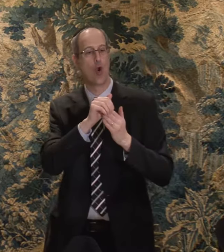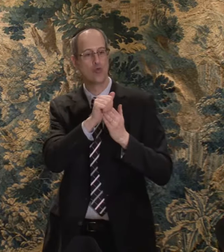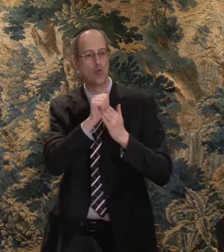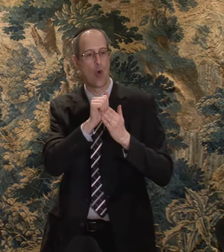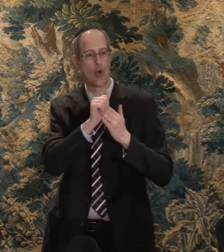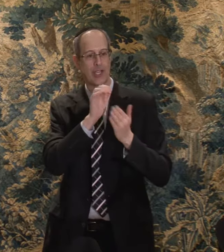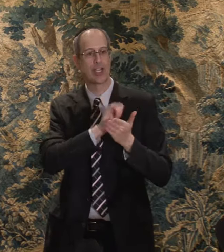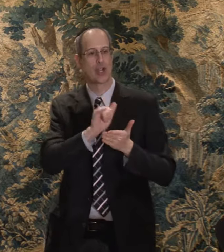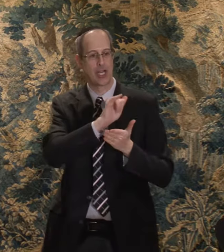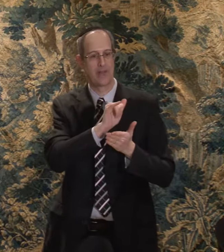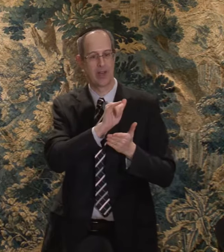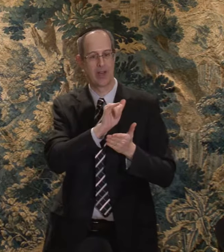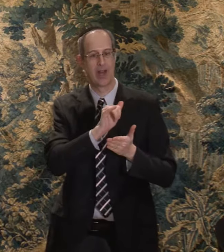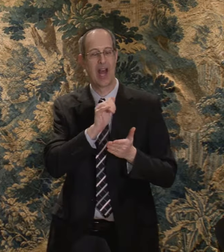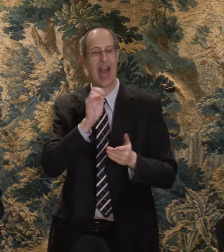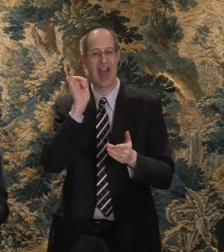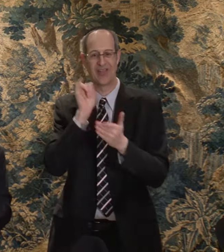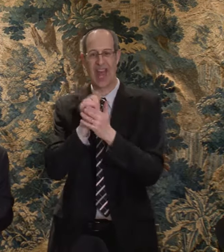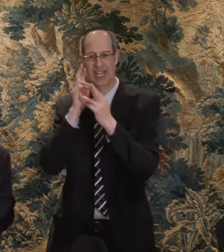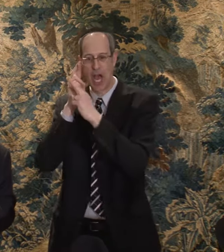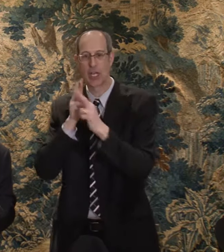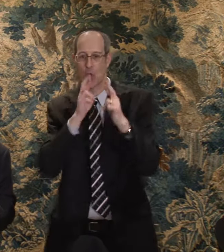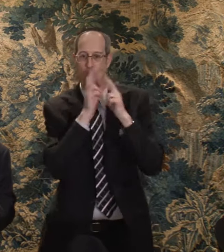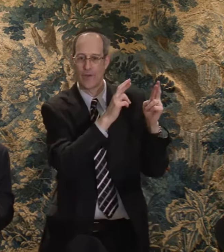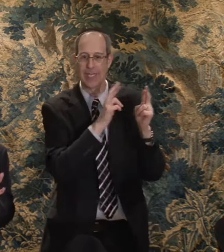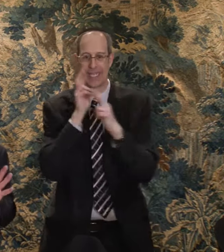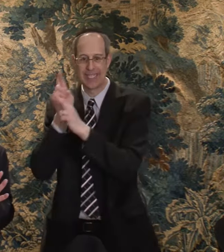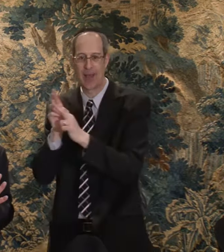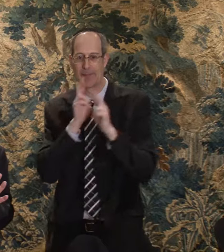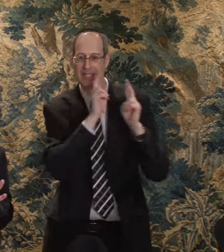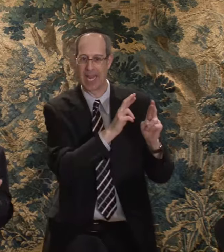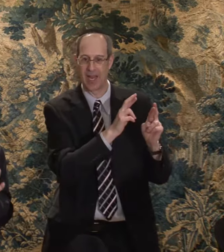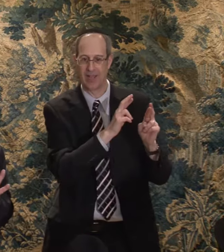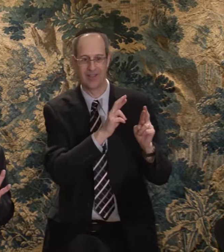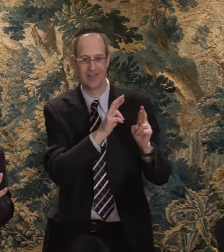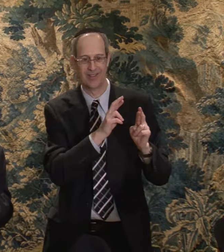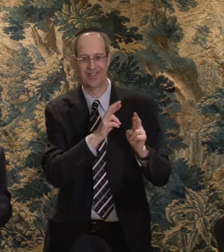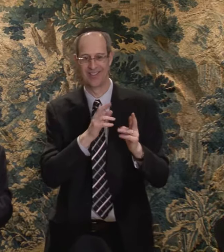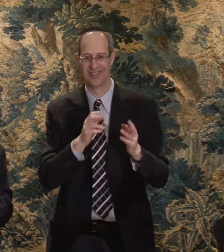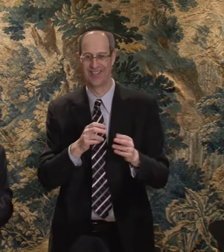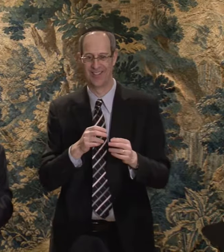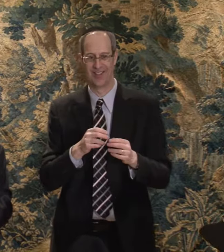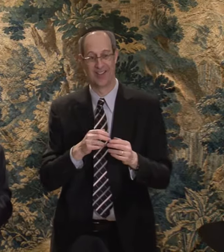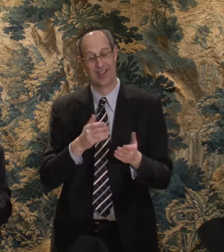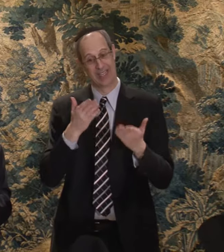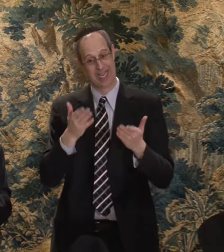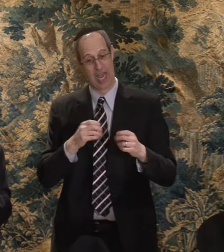covered Zeb Zeb I want to tell you something it's so heartbreaking I don't